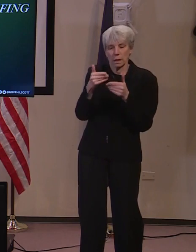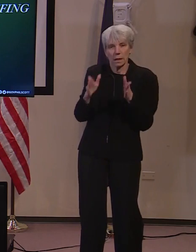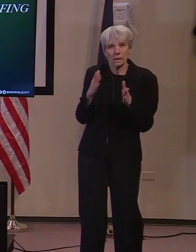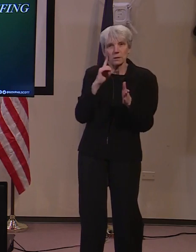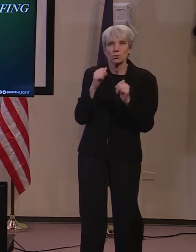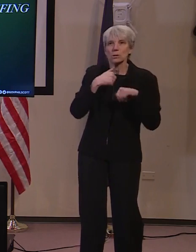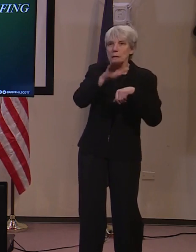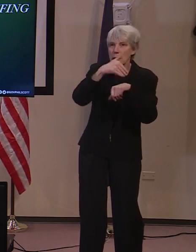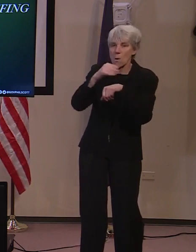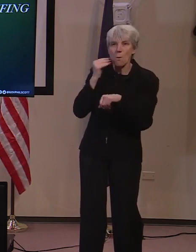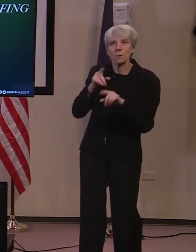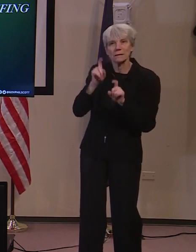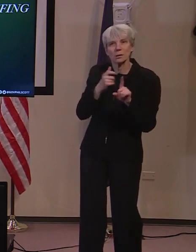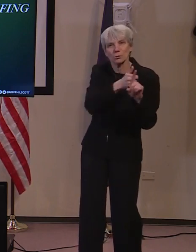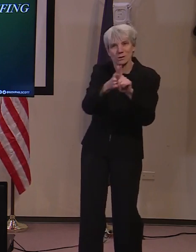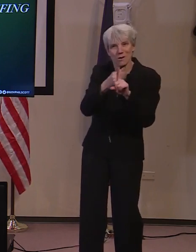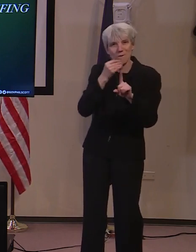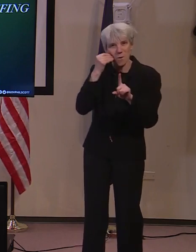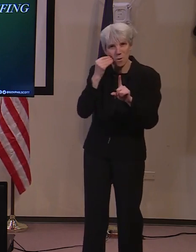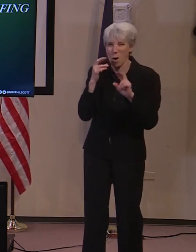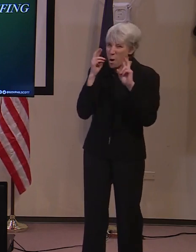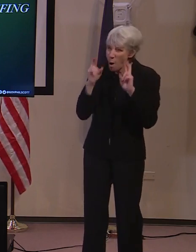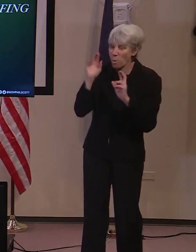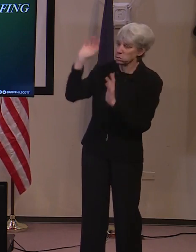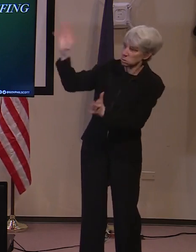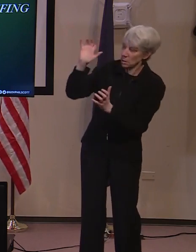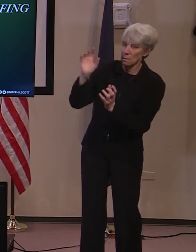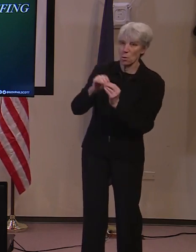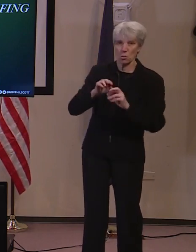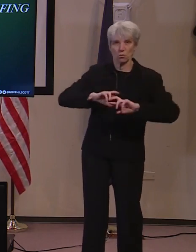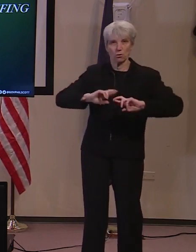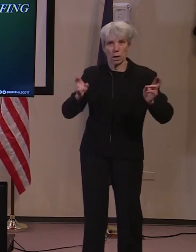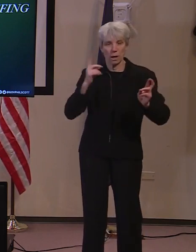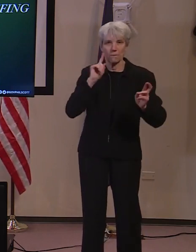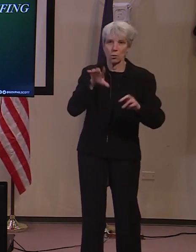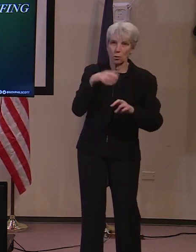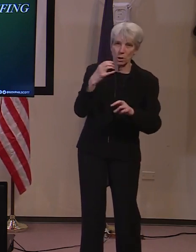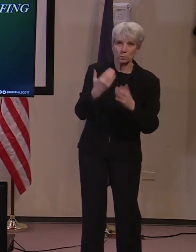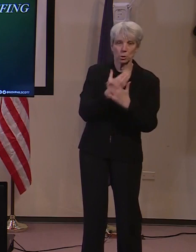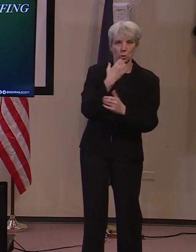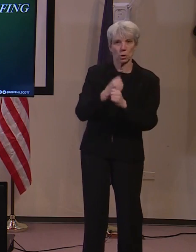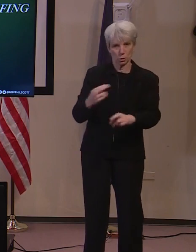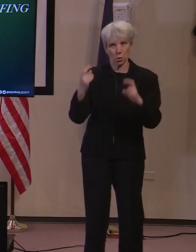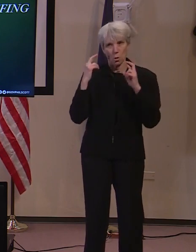to the state and used throughout the holidays. All the information about